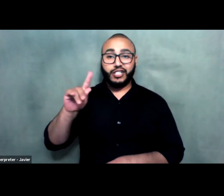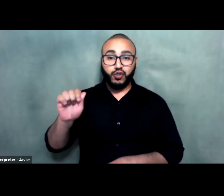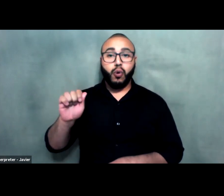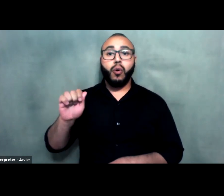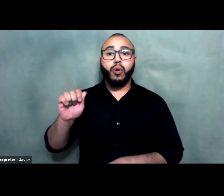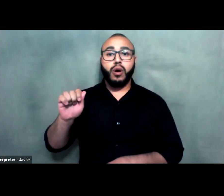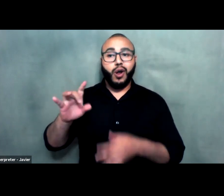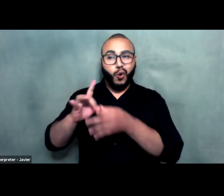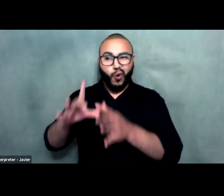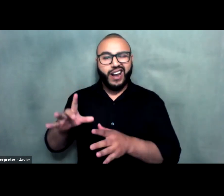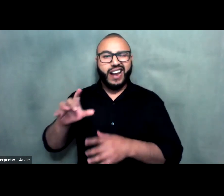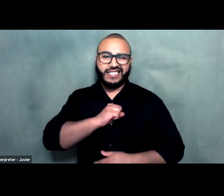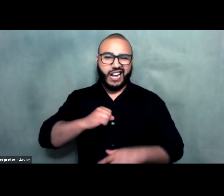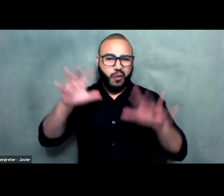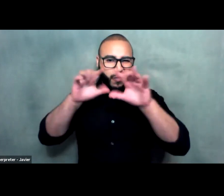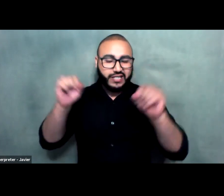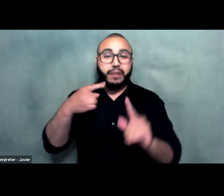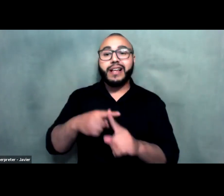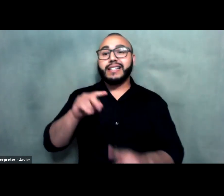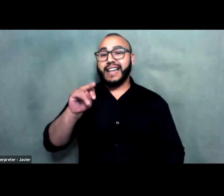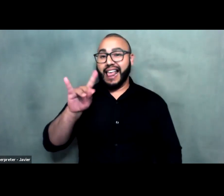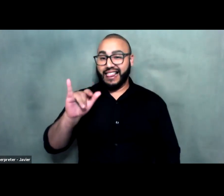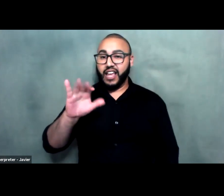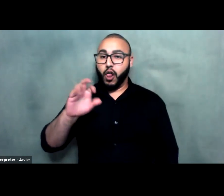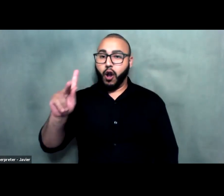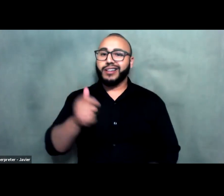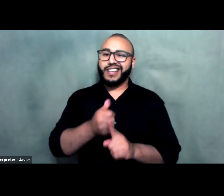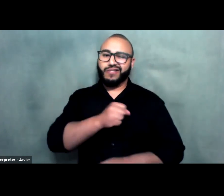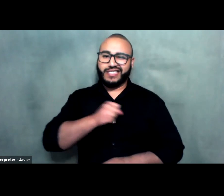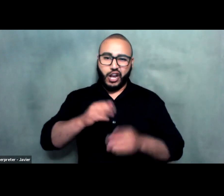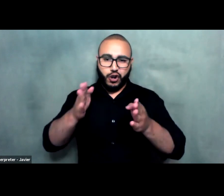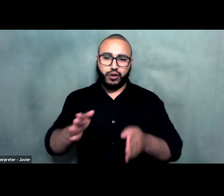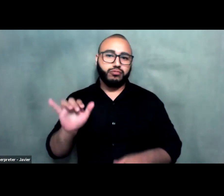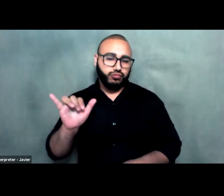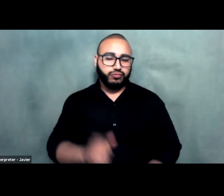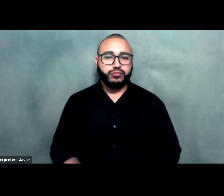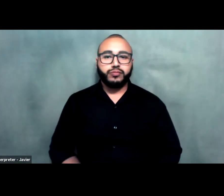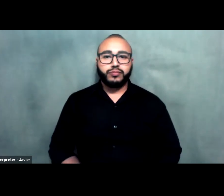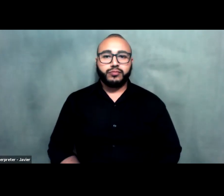President, and as well as Nileen Clark, who's one of our senators also. So like I